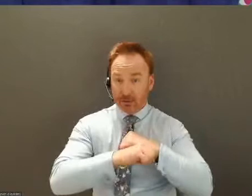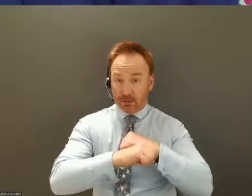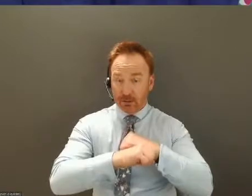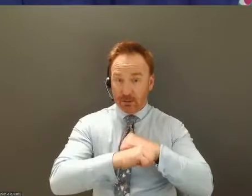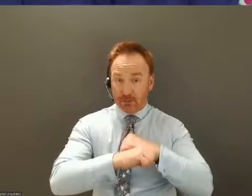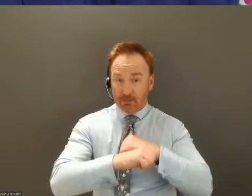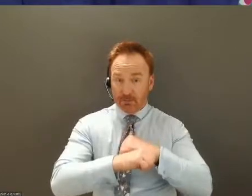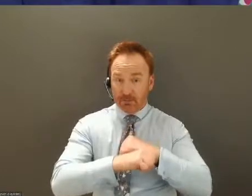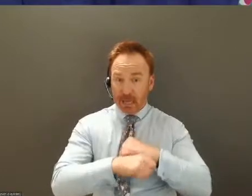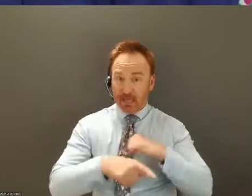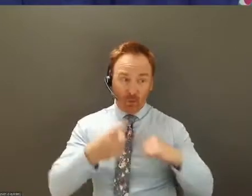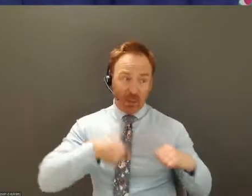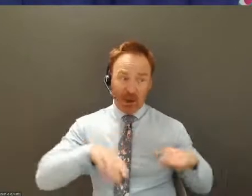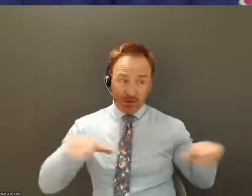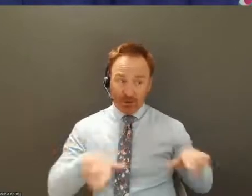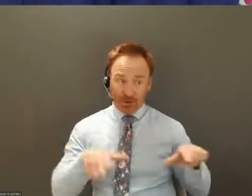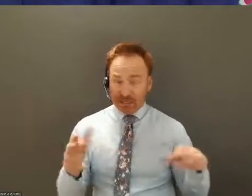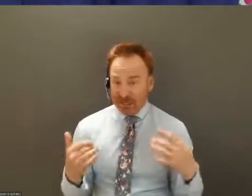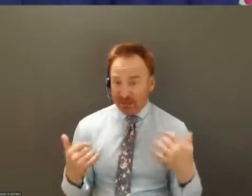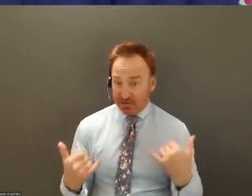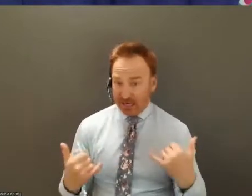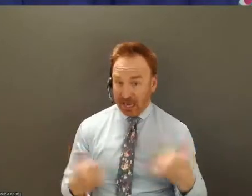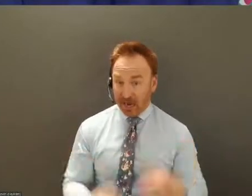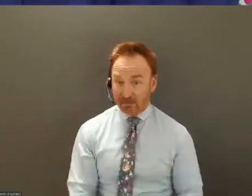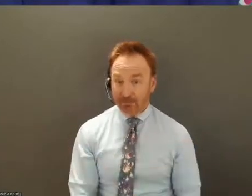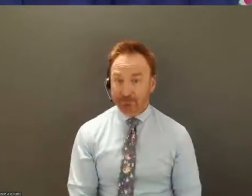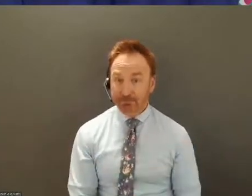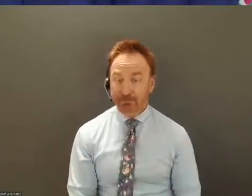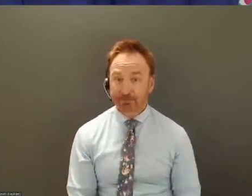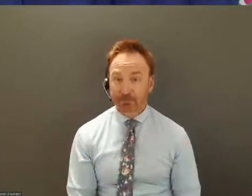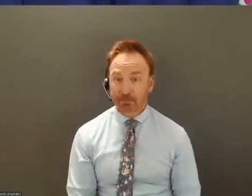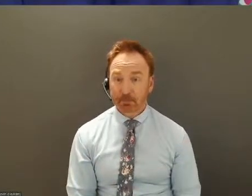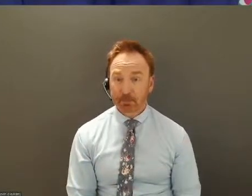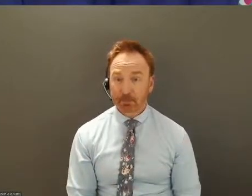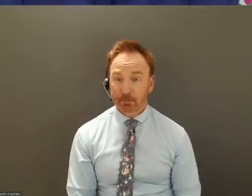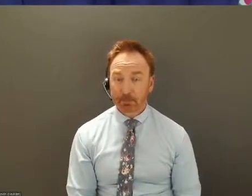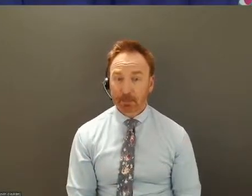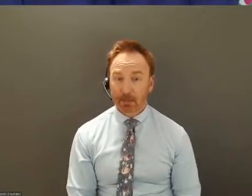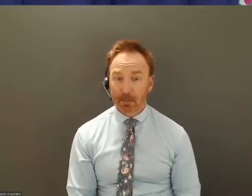department and YCDC and Chief Medical Officer of Health have